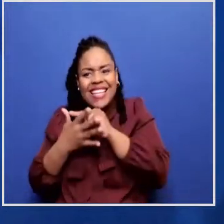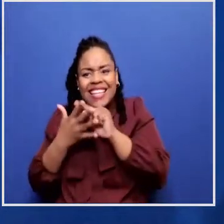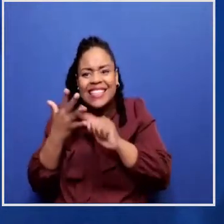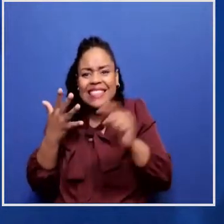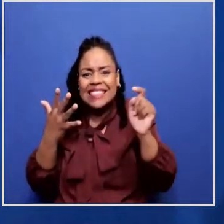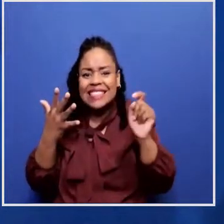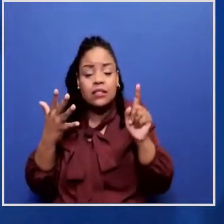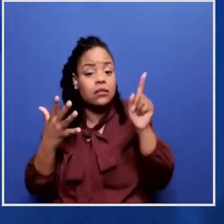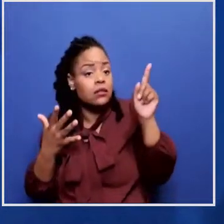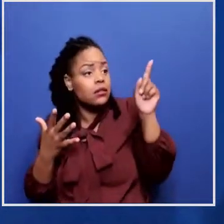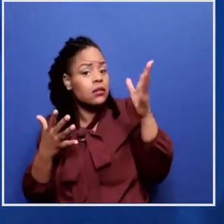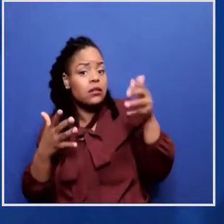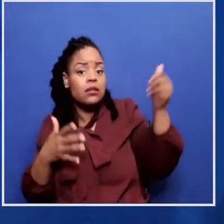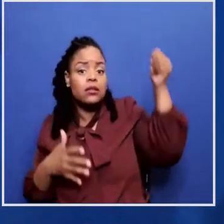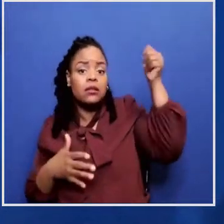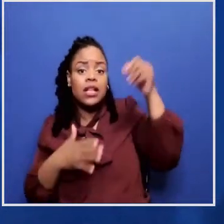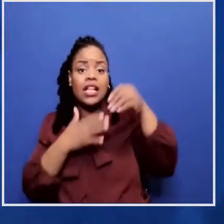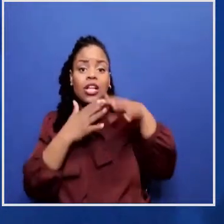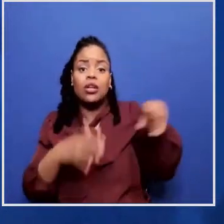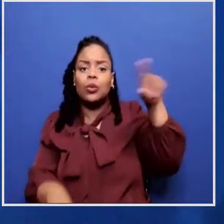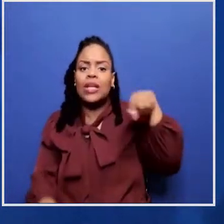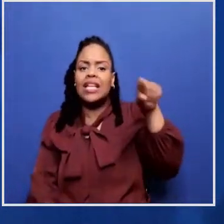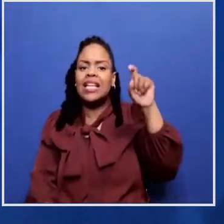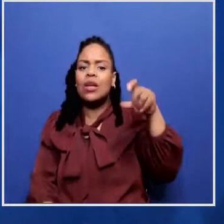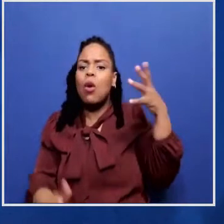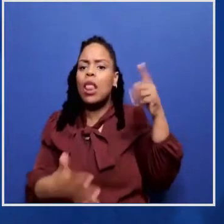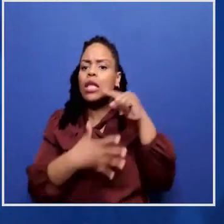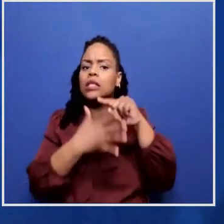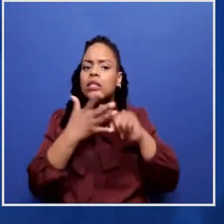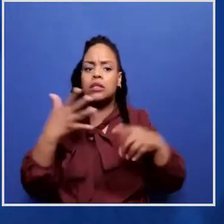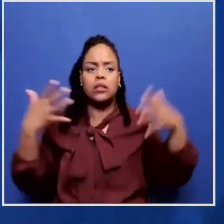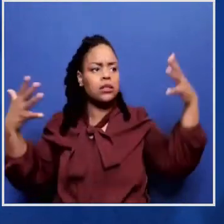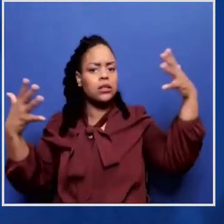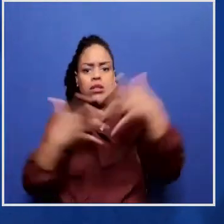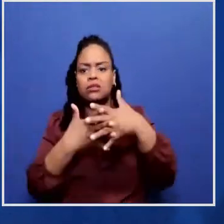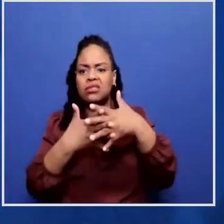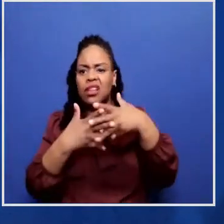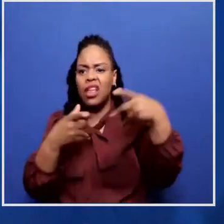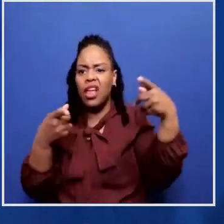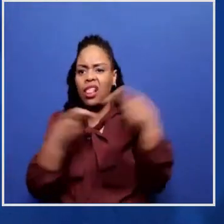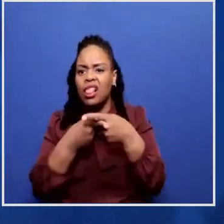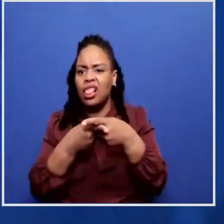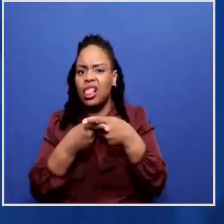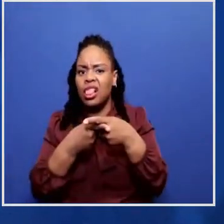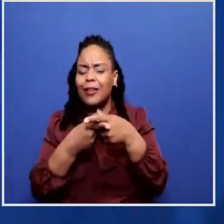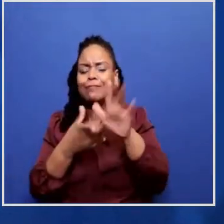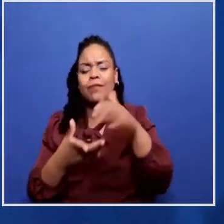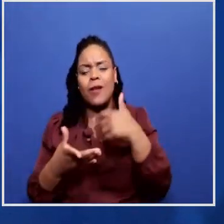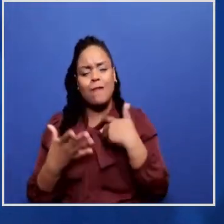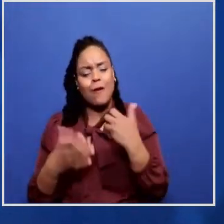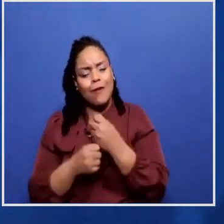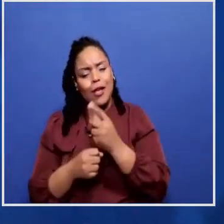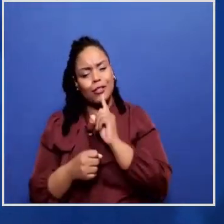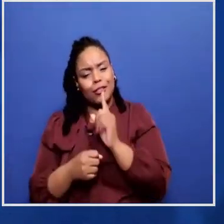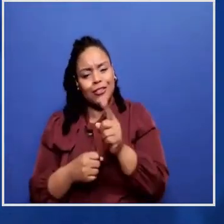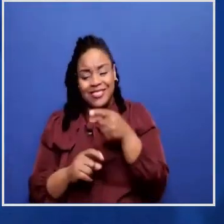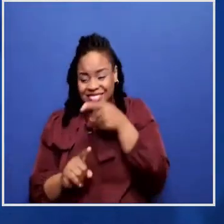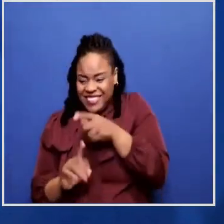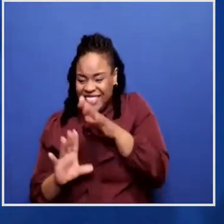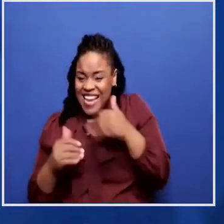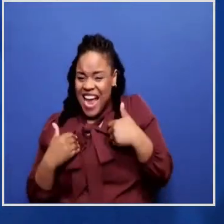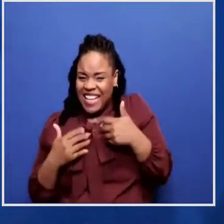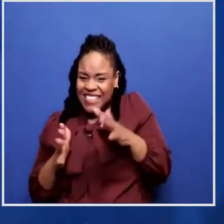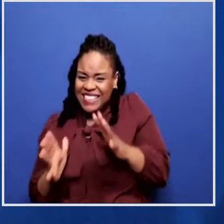WHAT THE YOUNG PEOPLE WERE